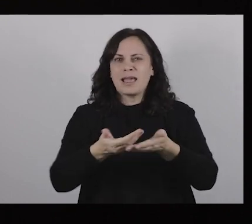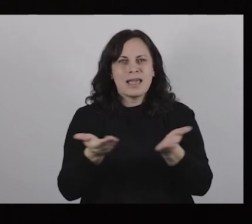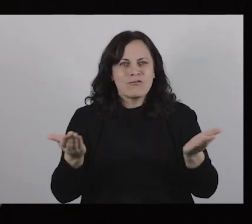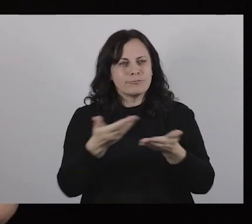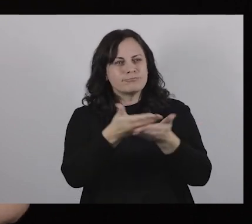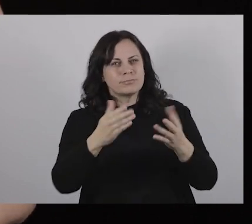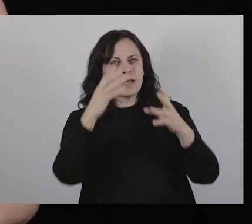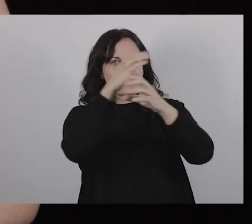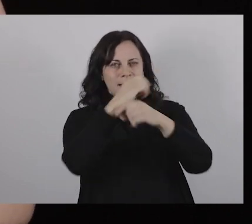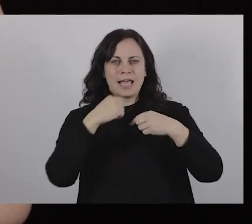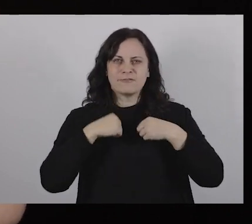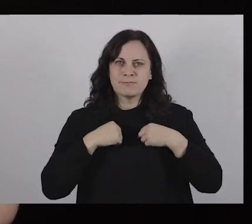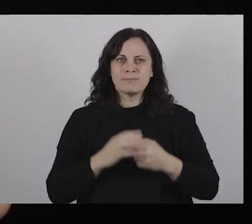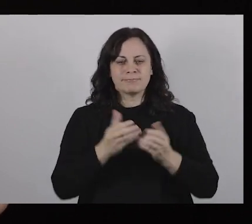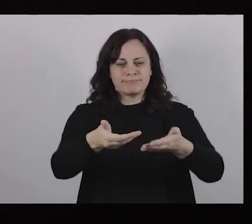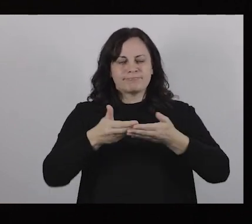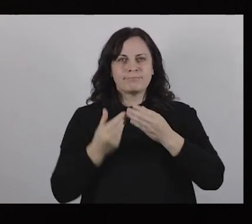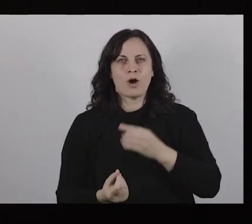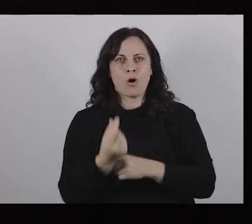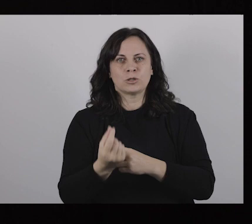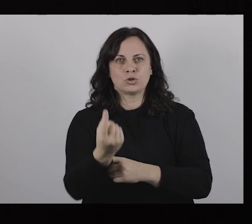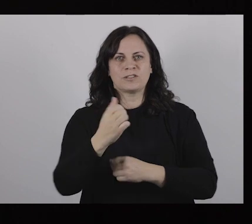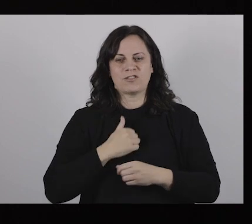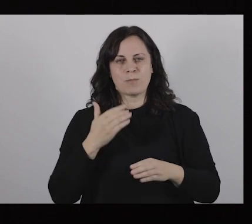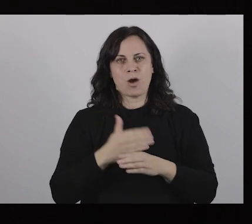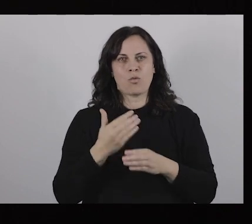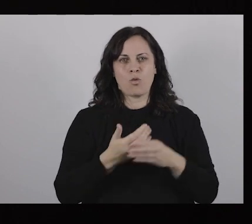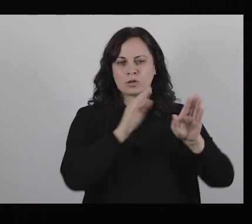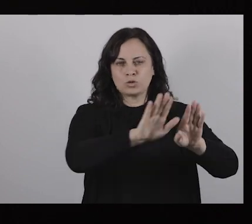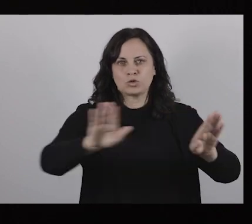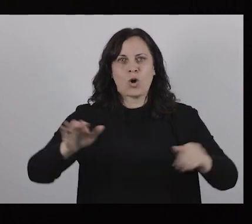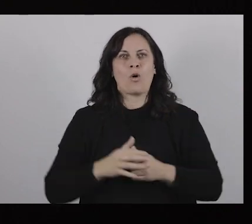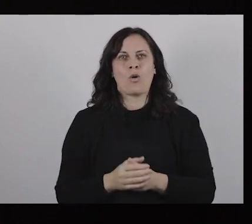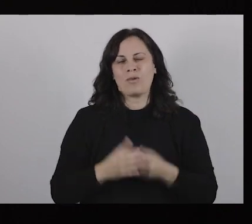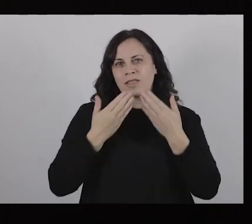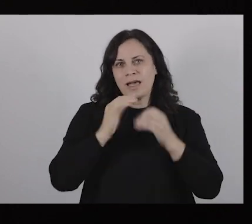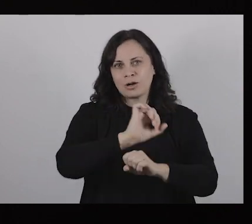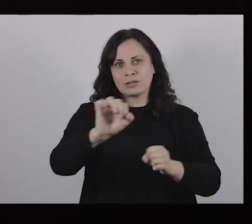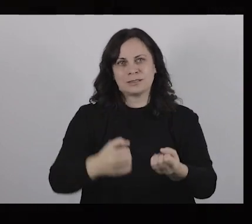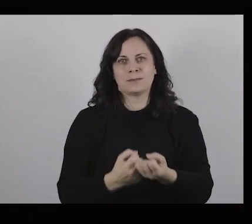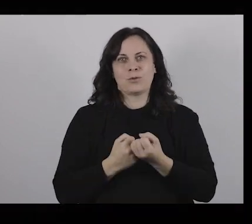and everyone that's believed in me and given me opportunities to show my work. Thank you for your support.